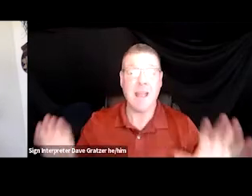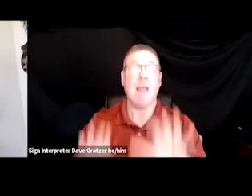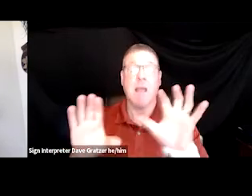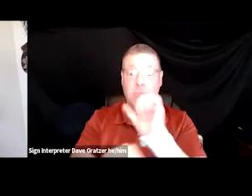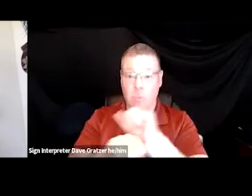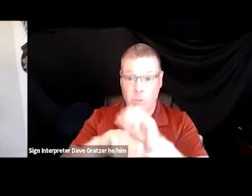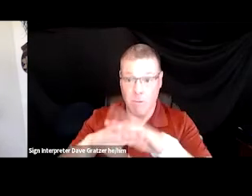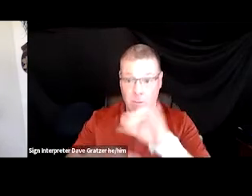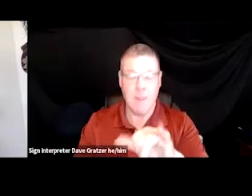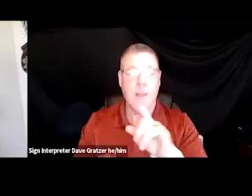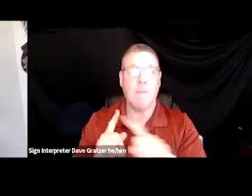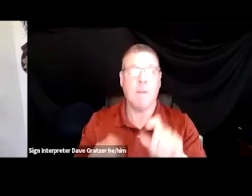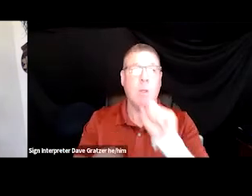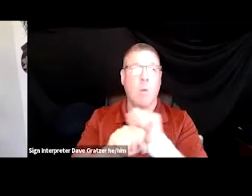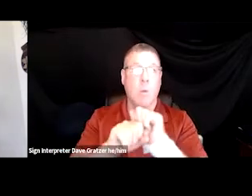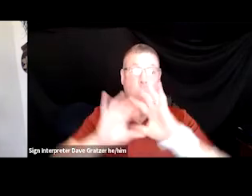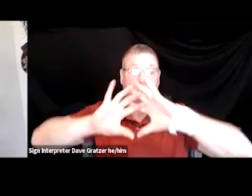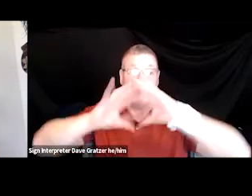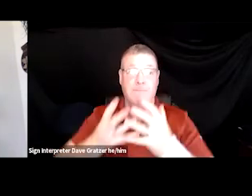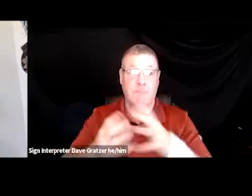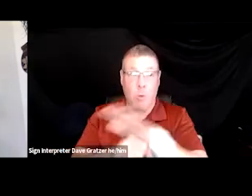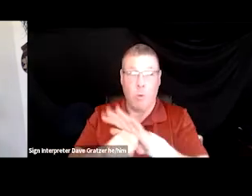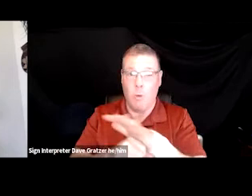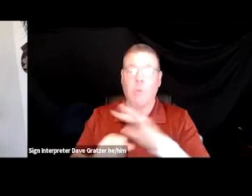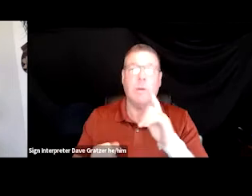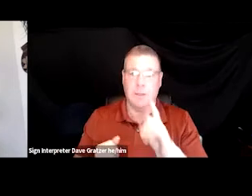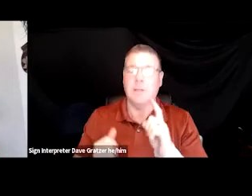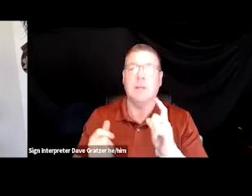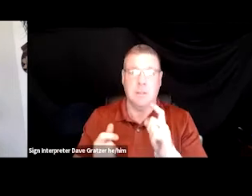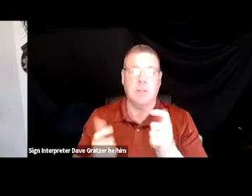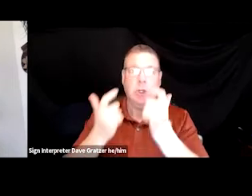But the local workforce is a huge, has been a huge challenge